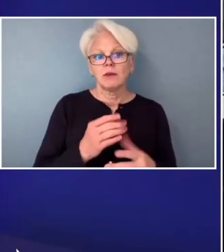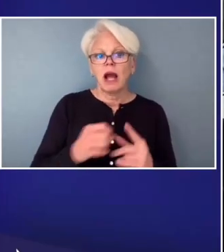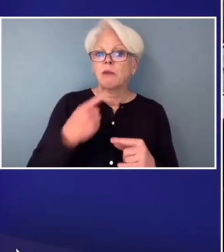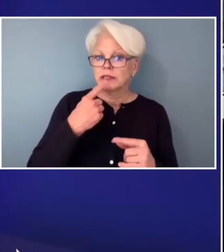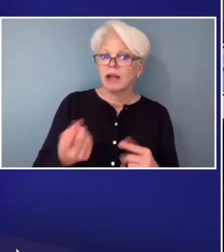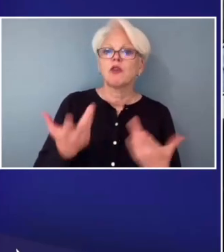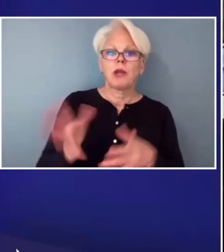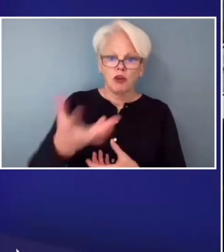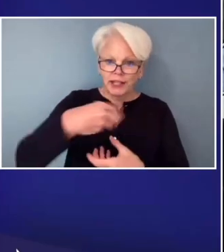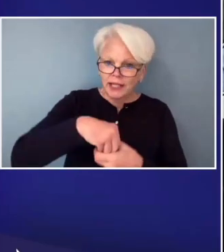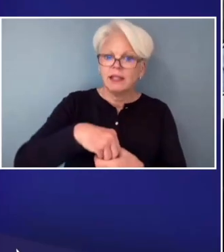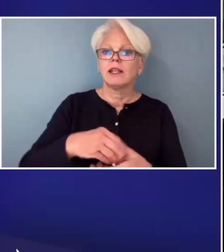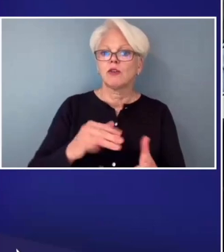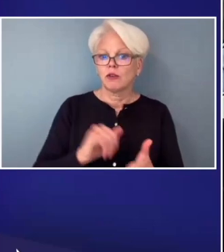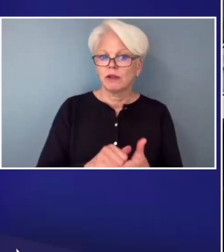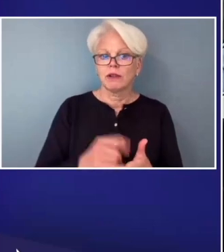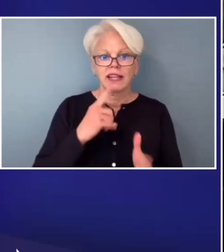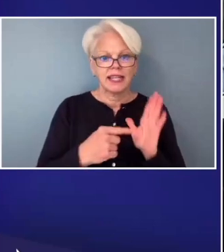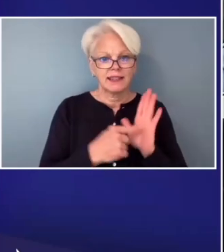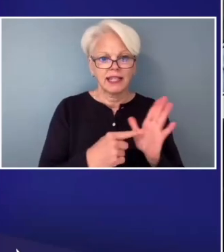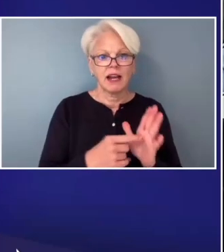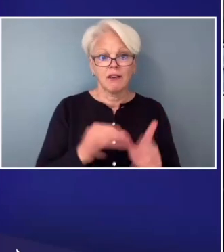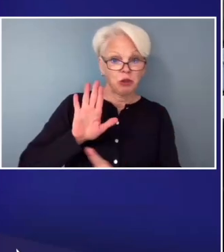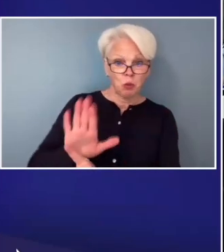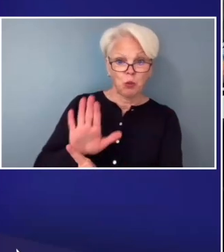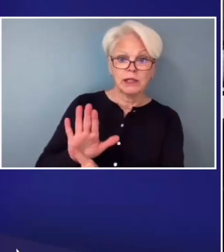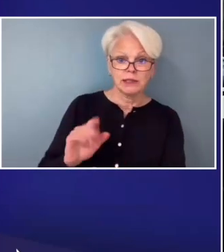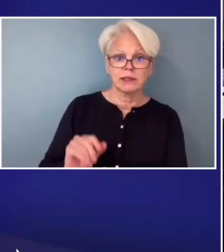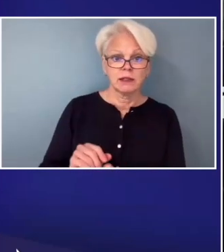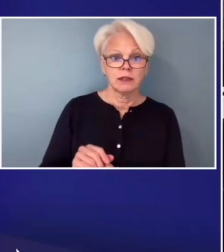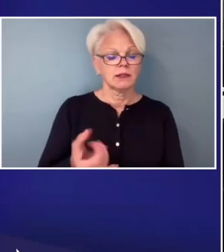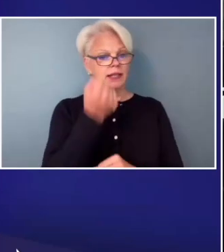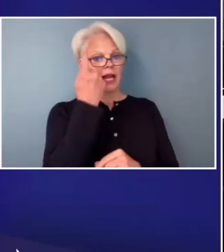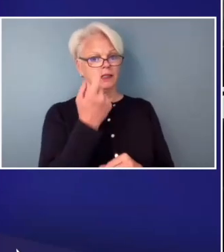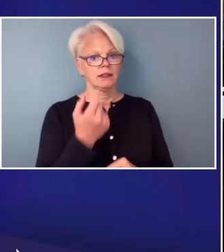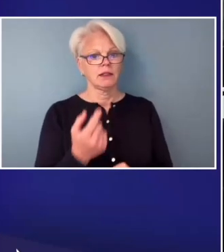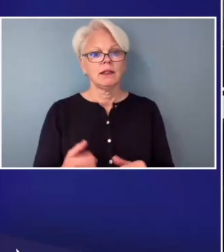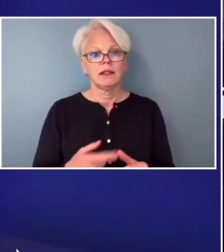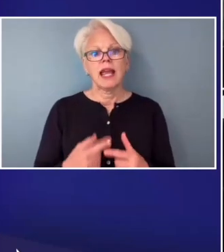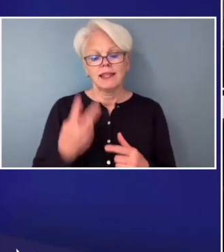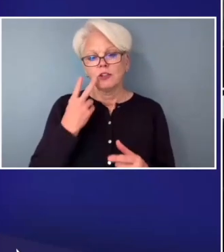in, like in the example of yours. Got it. And then you'll see those changes as highlighted. Okay.